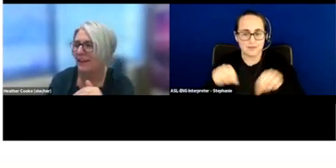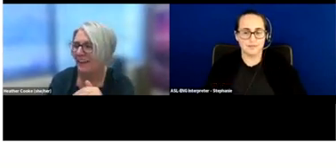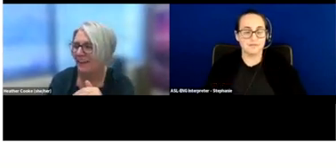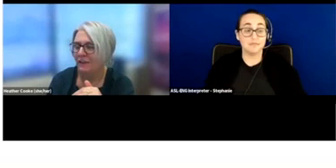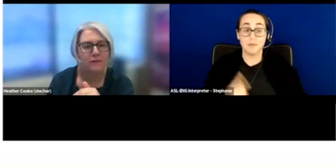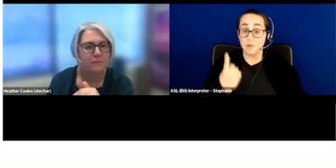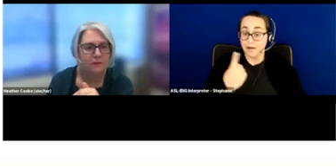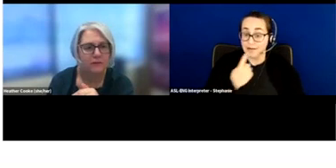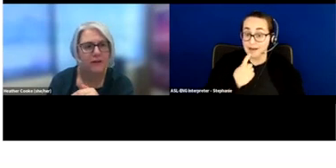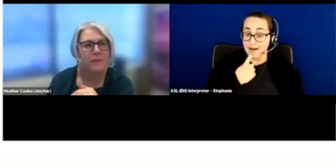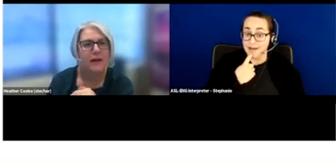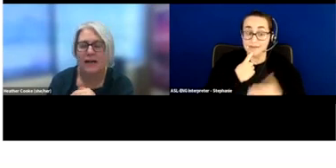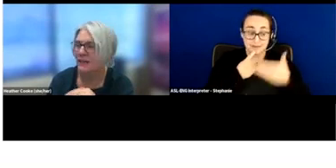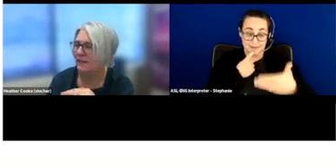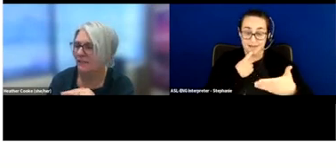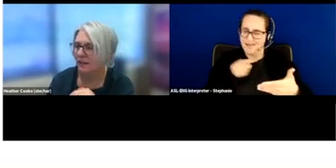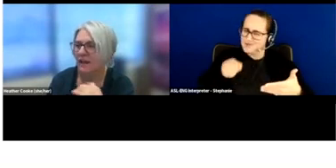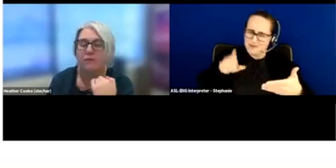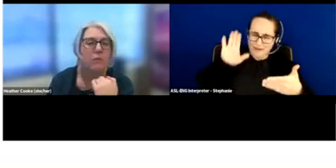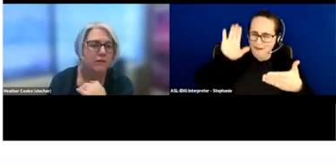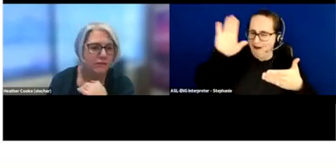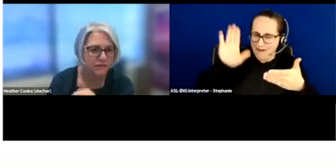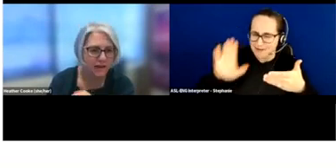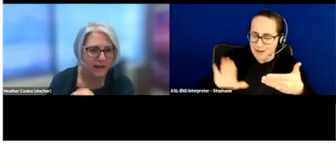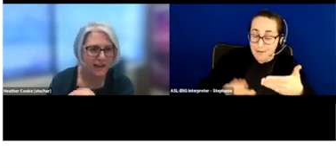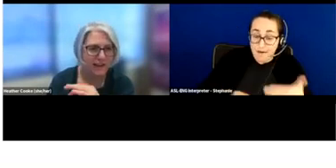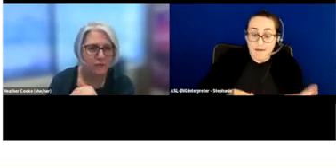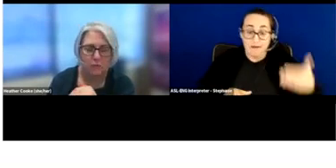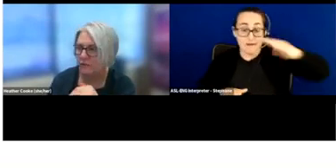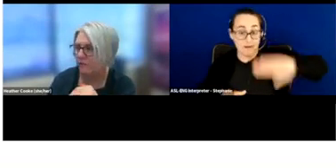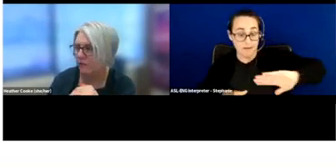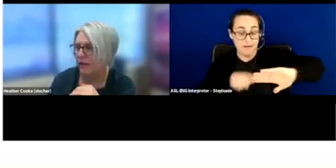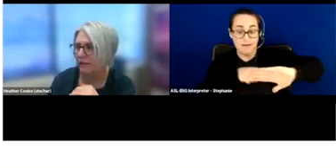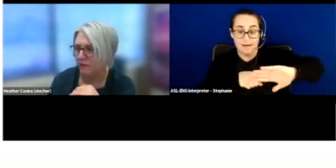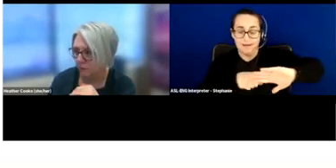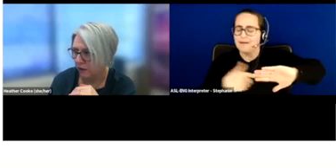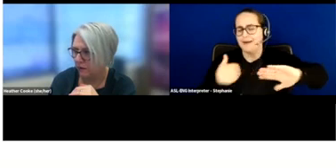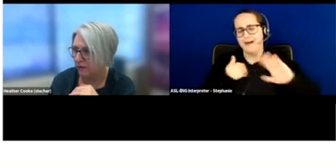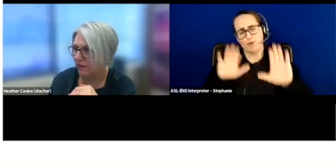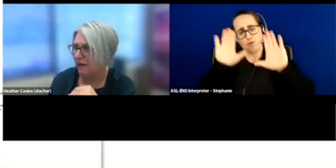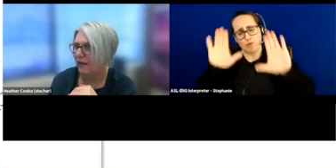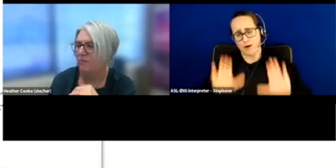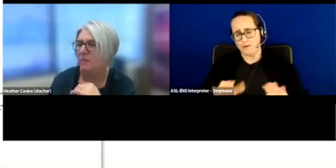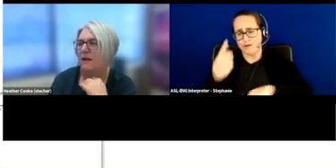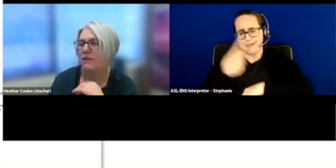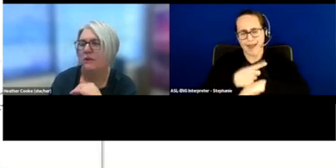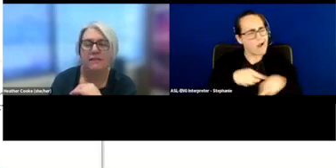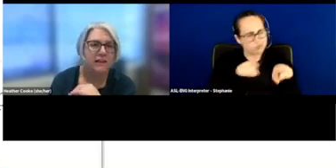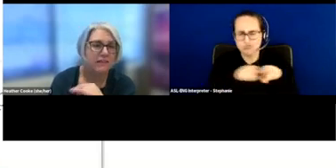And then you flip it over on the back and it says have a wonderful day, as wonderful as you are. Another one says, I